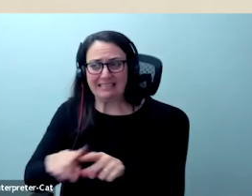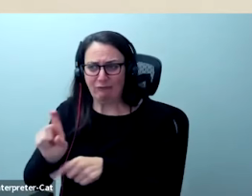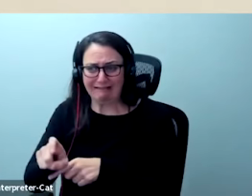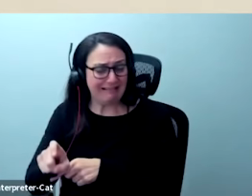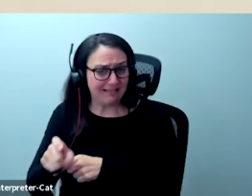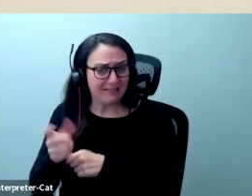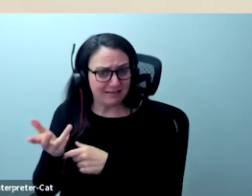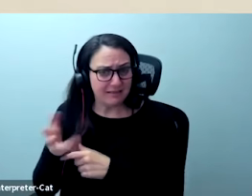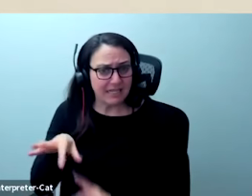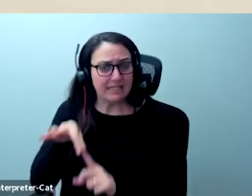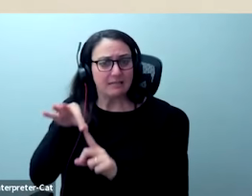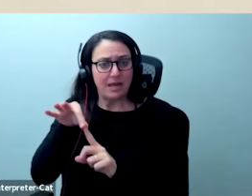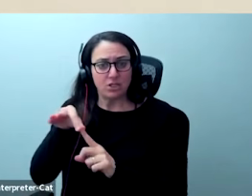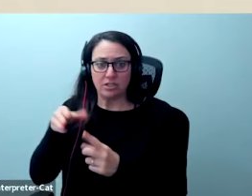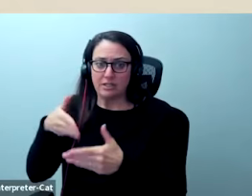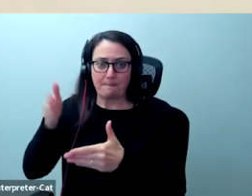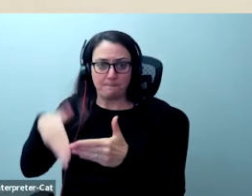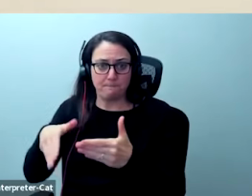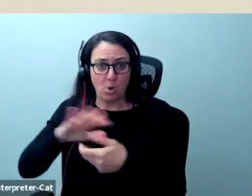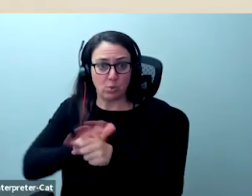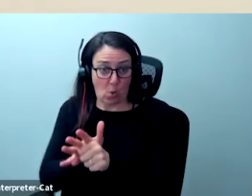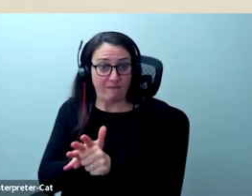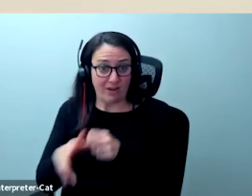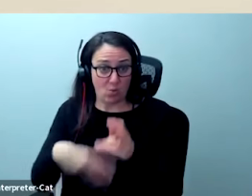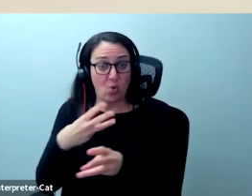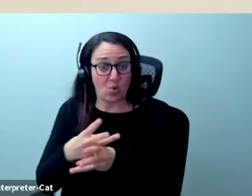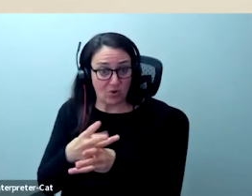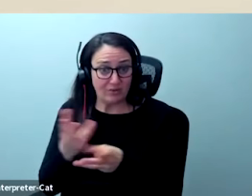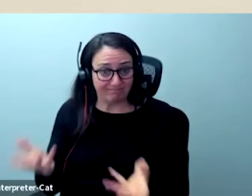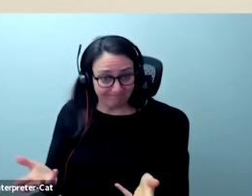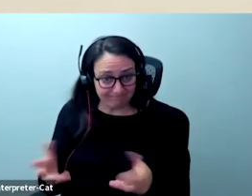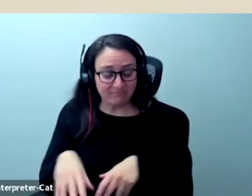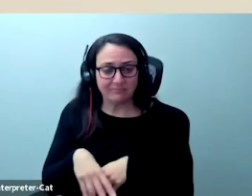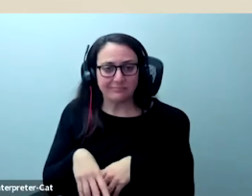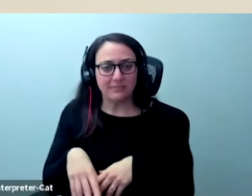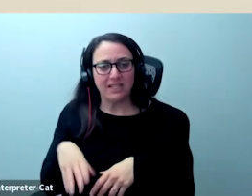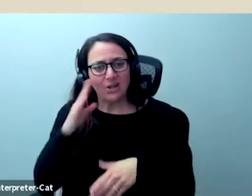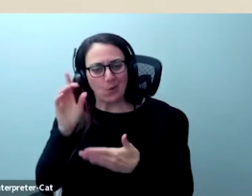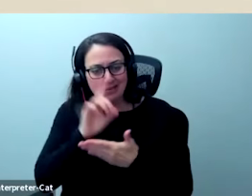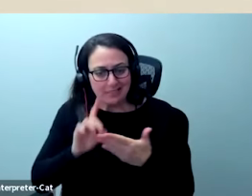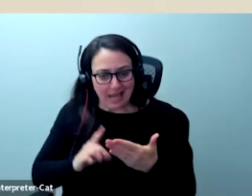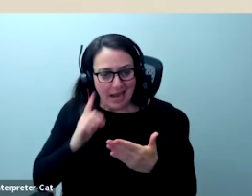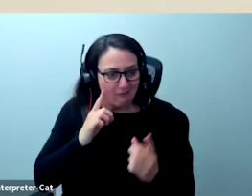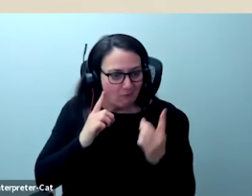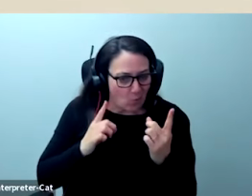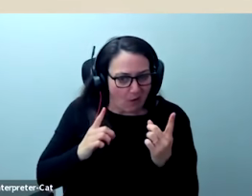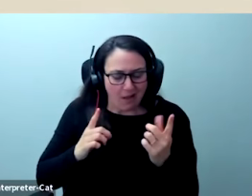especially in a post-COVID world. So in terms of designing for one or another, I don't think one's harder or not,